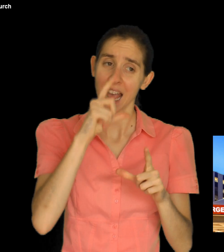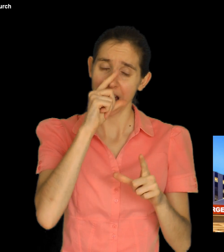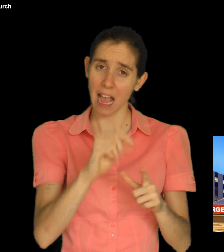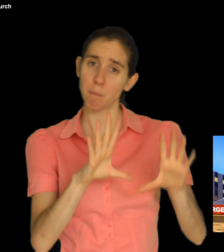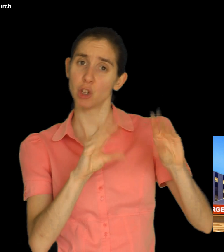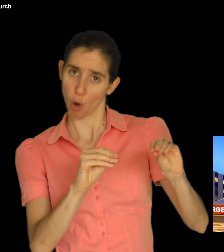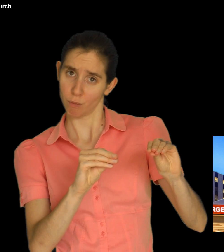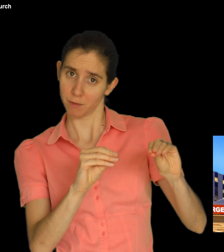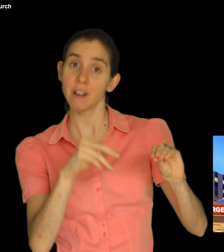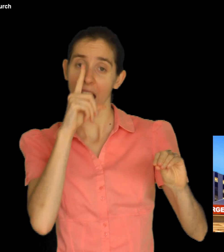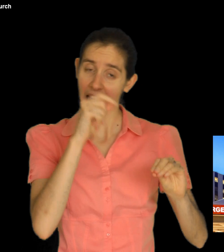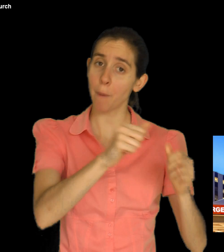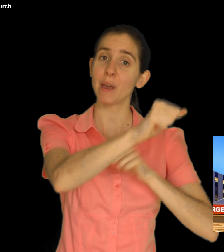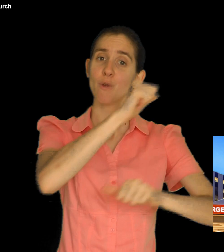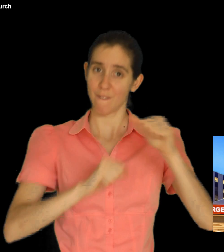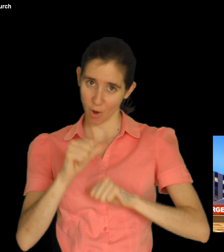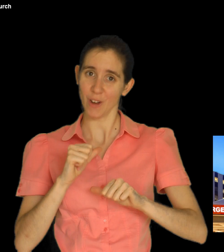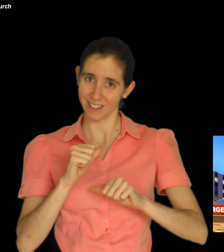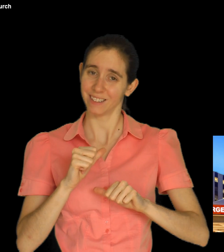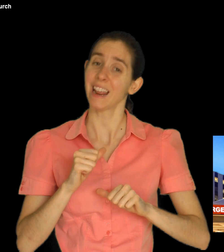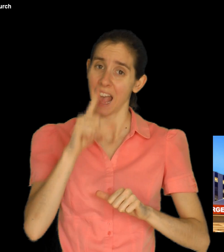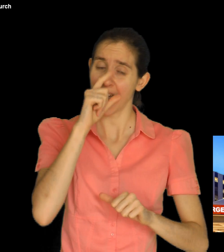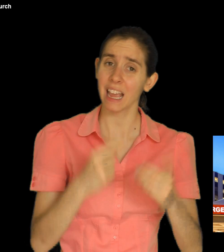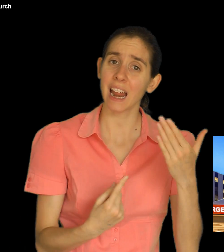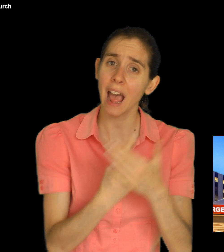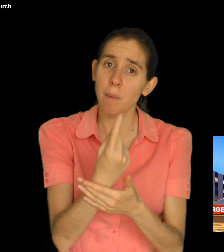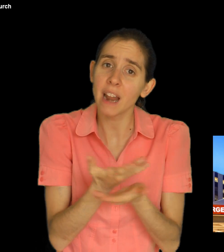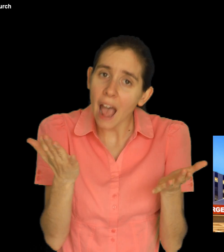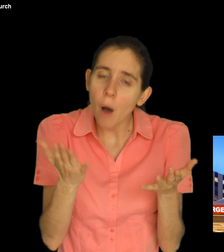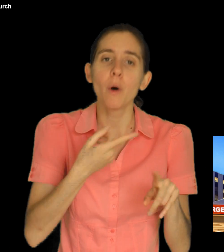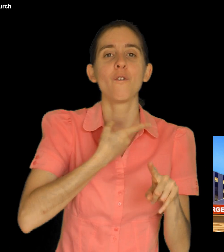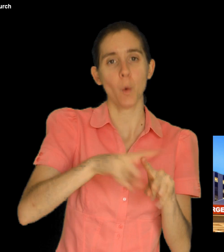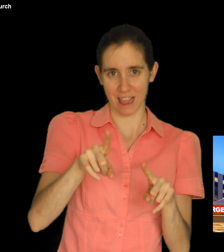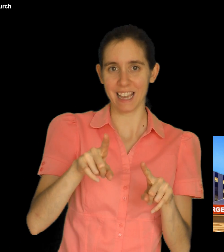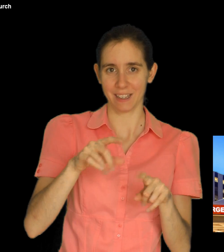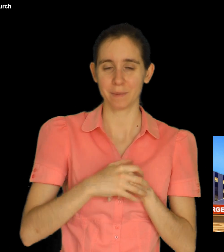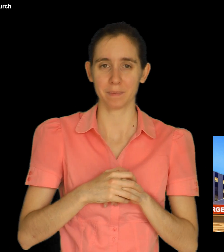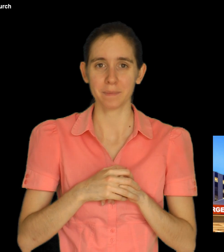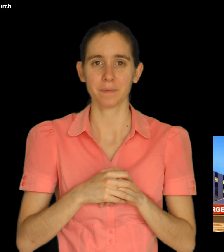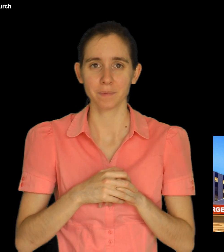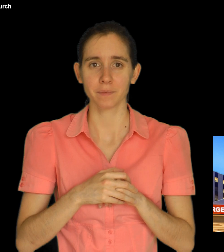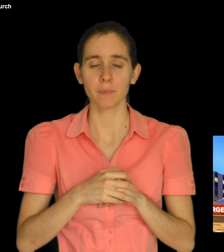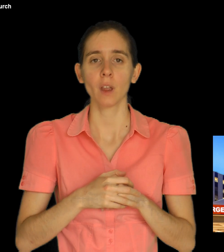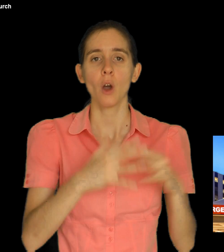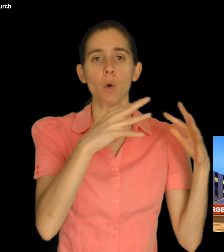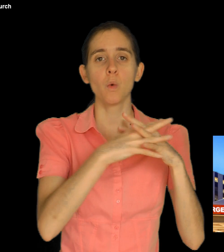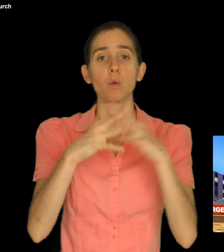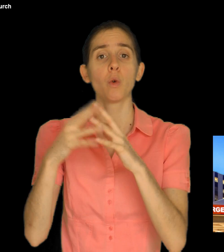and even reversed, and this can occur quite rapidly. World War II led to a